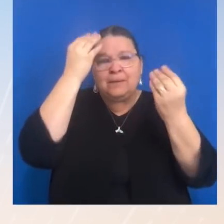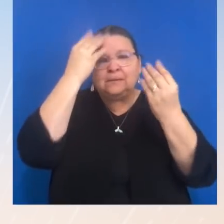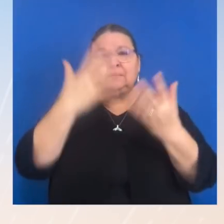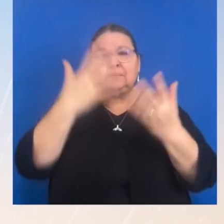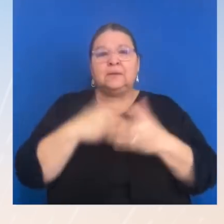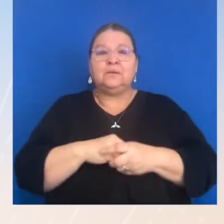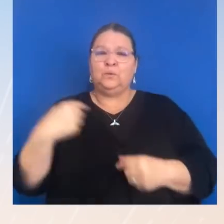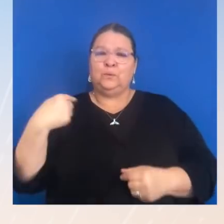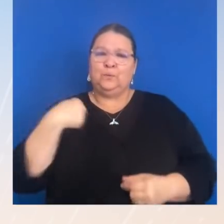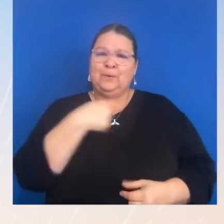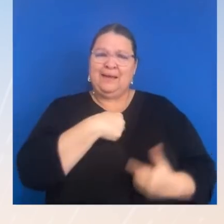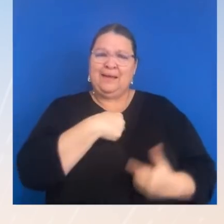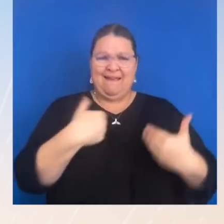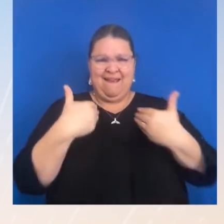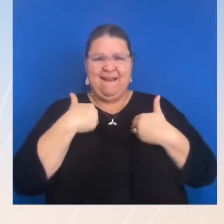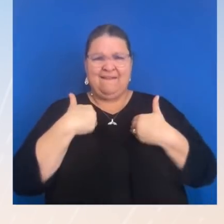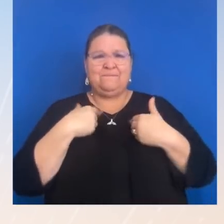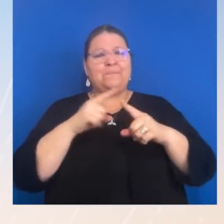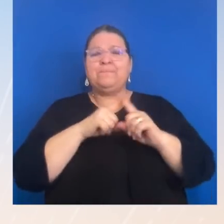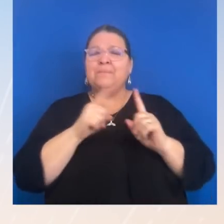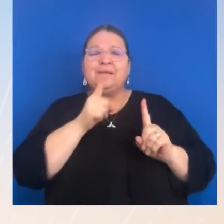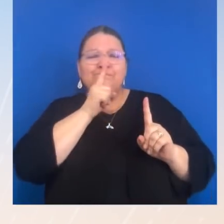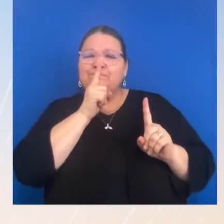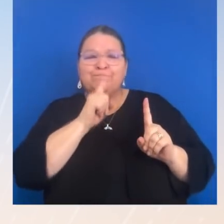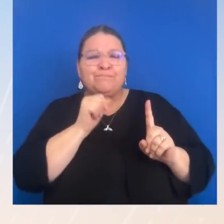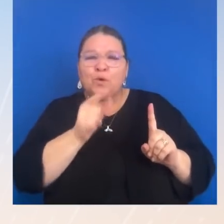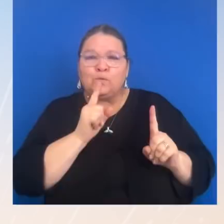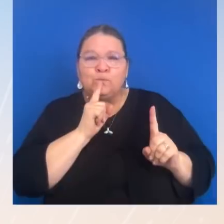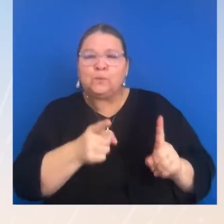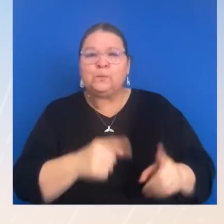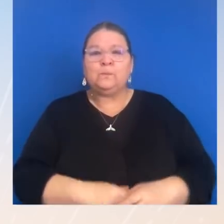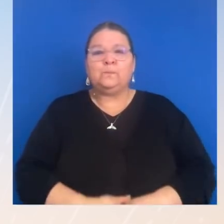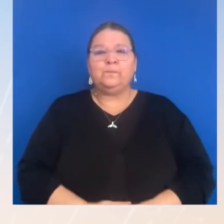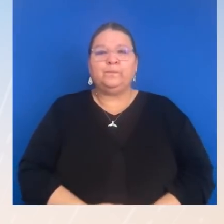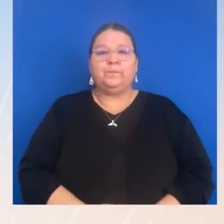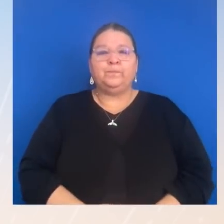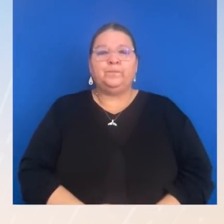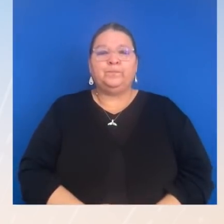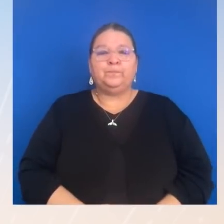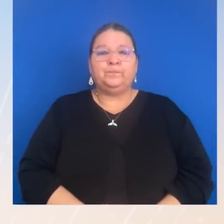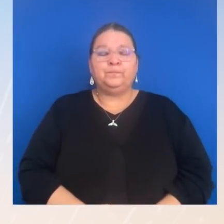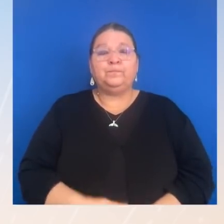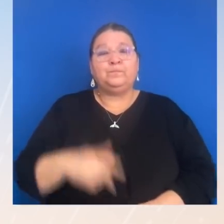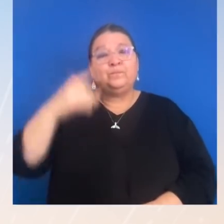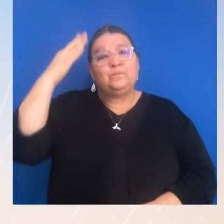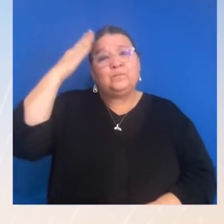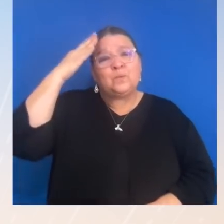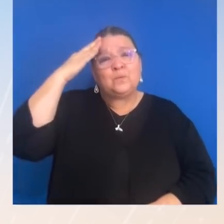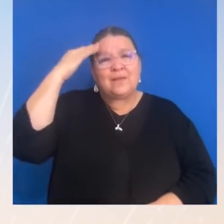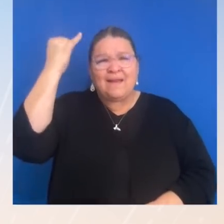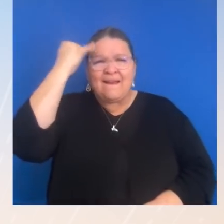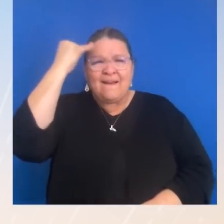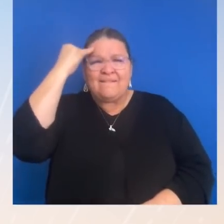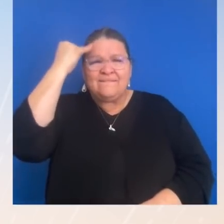Did they discuss access to the Black Sea, do you know? Ms. Psaki: They had -- I know we just put out a readout that you should all have.